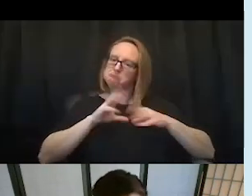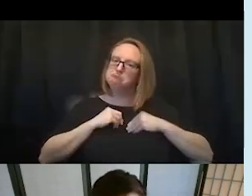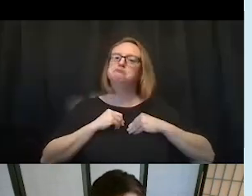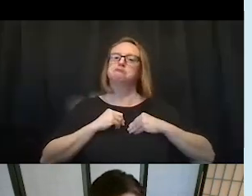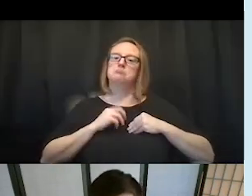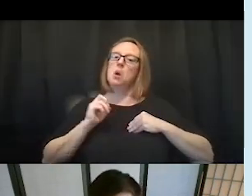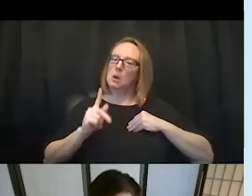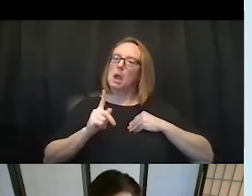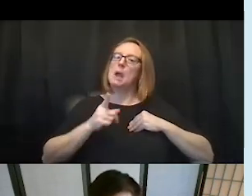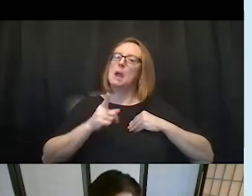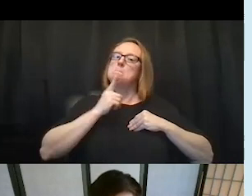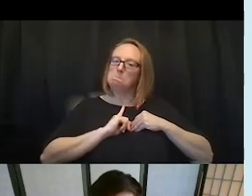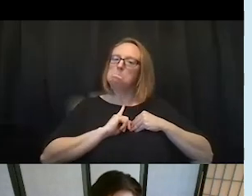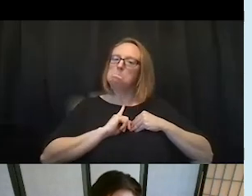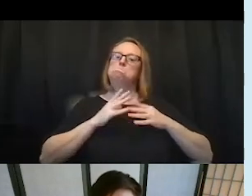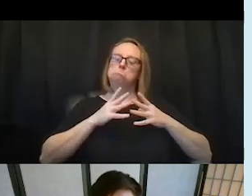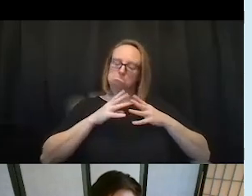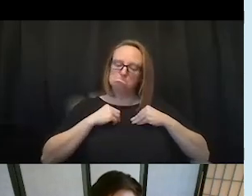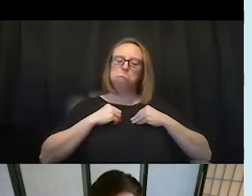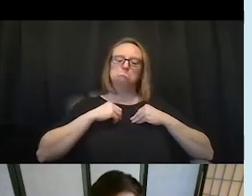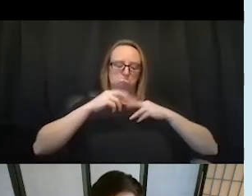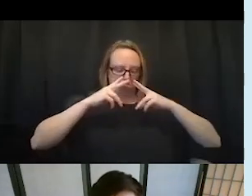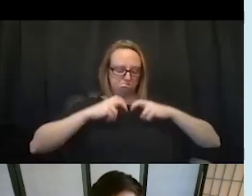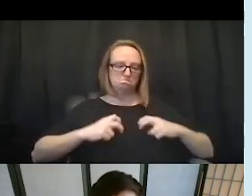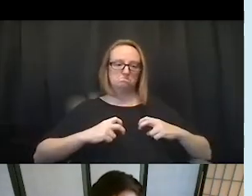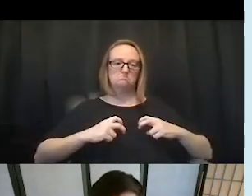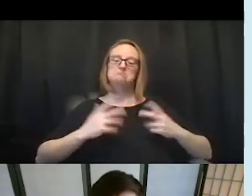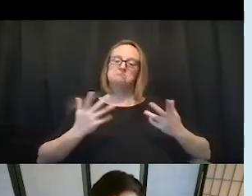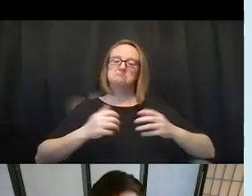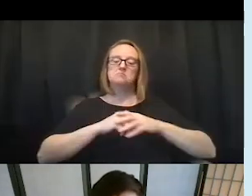let's say I'm working with a client who is experiencing grief related to their disability,